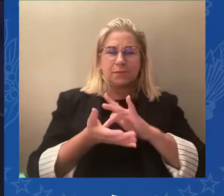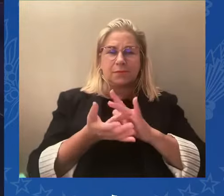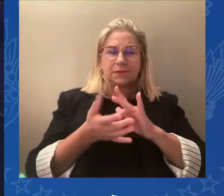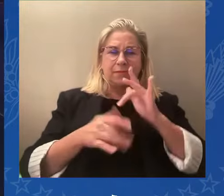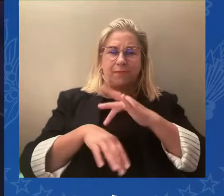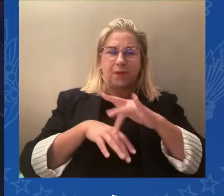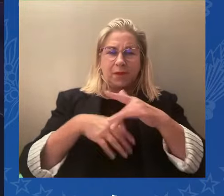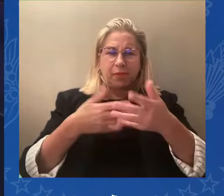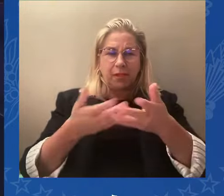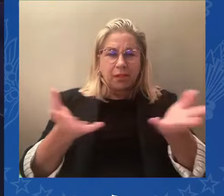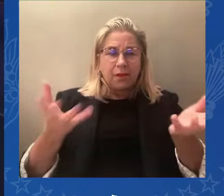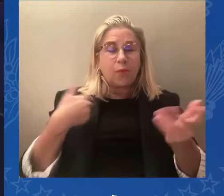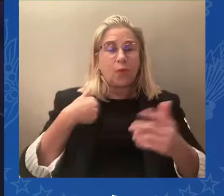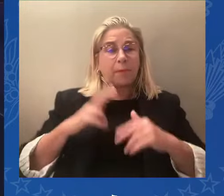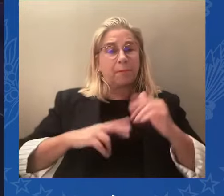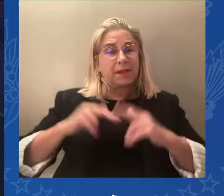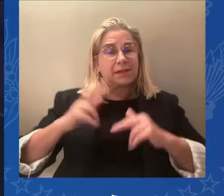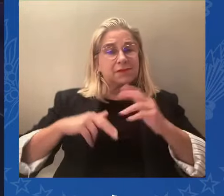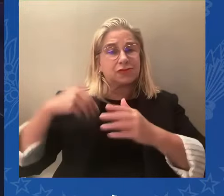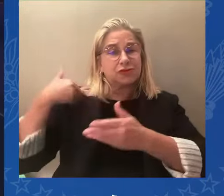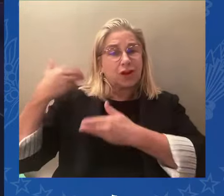including the most significant action on environment ever.